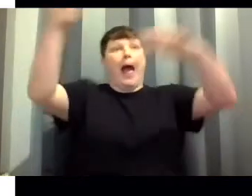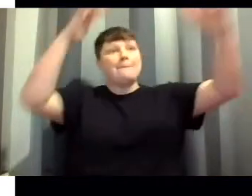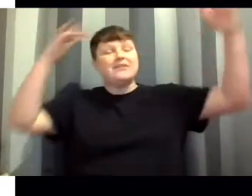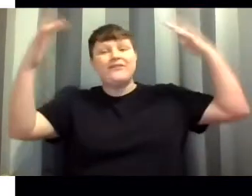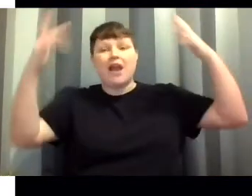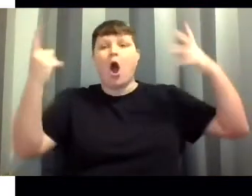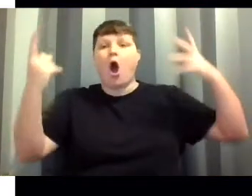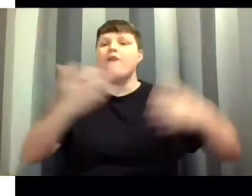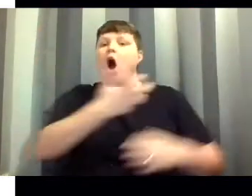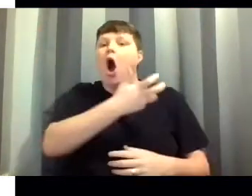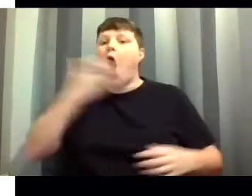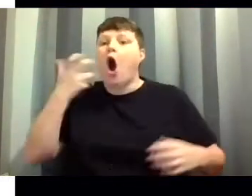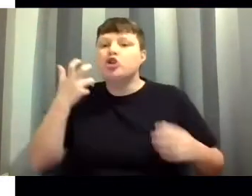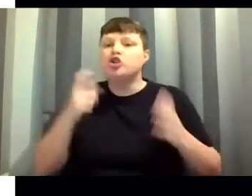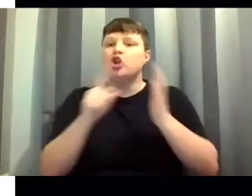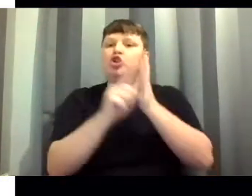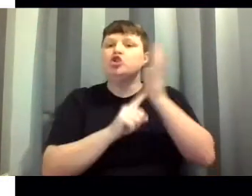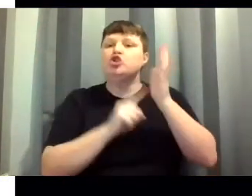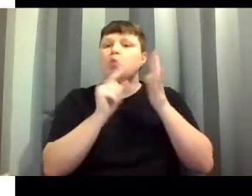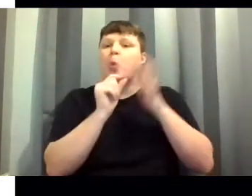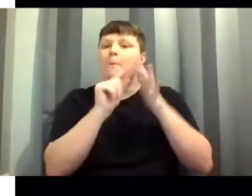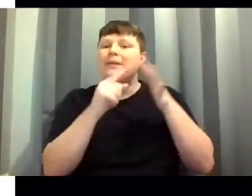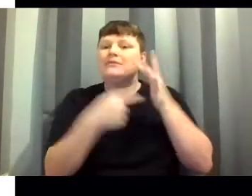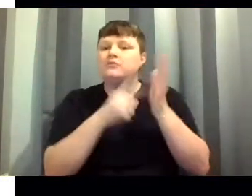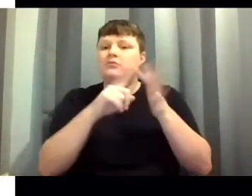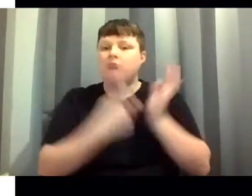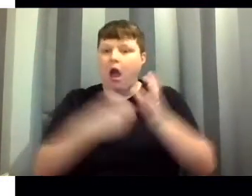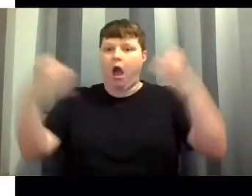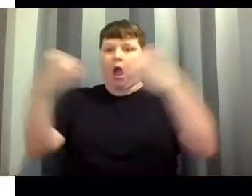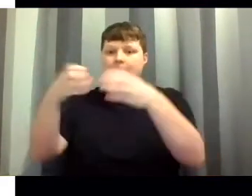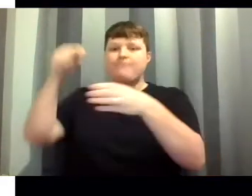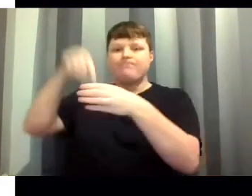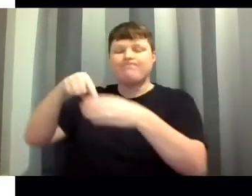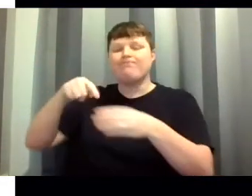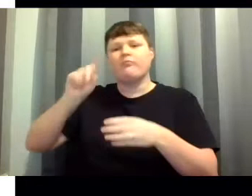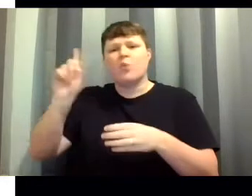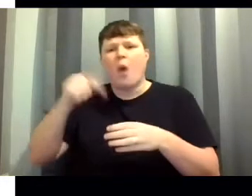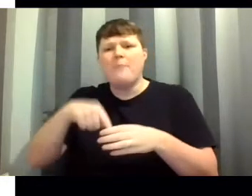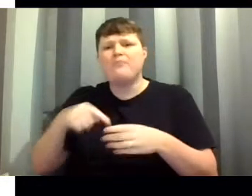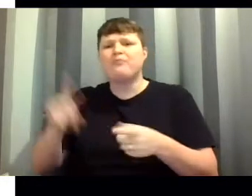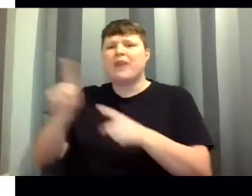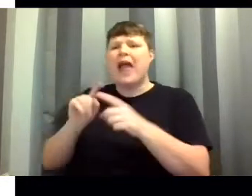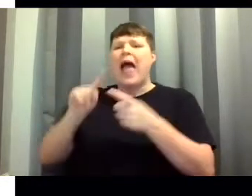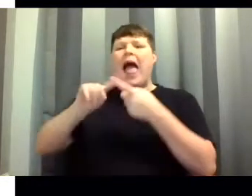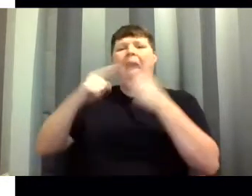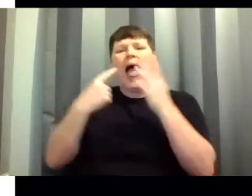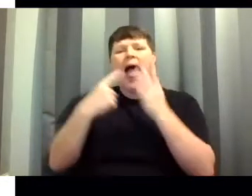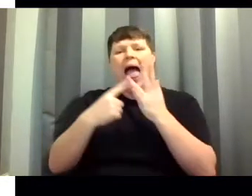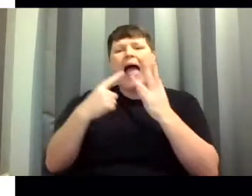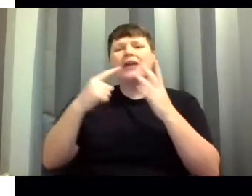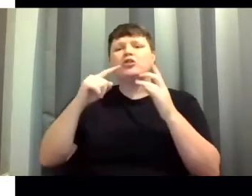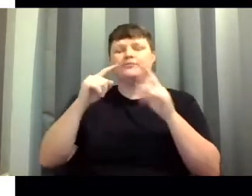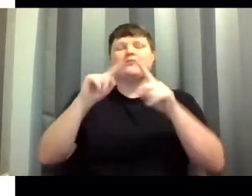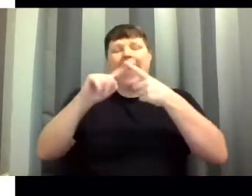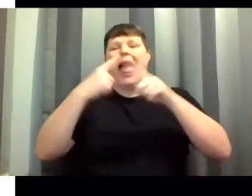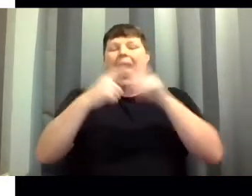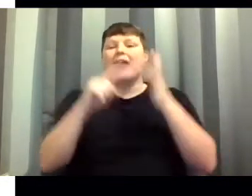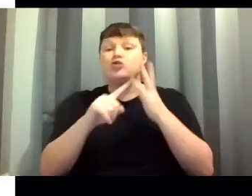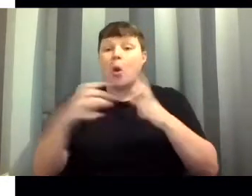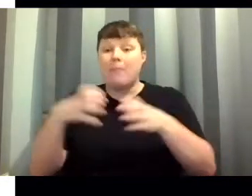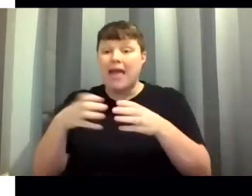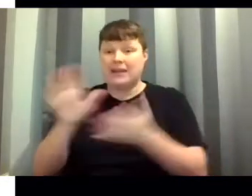Jupiter. That's an exoplanet: a planet orbiting another star outside our Solar System but it's